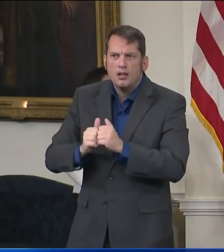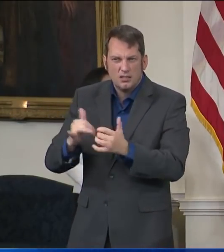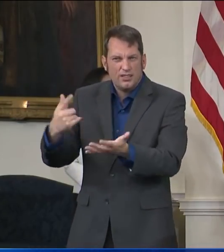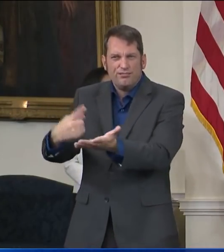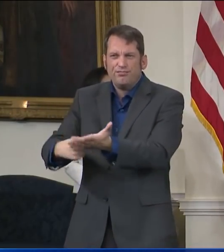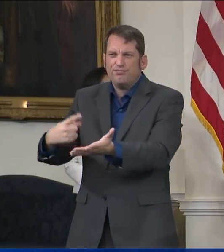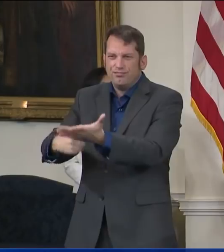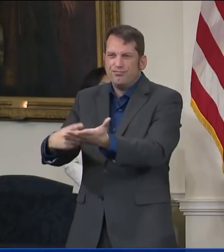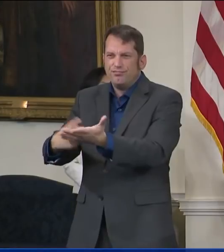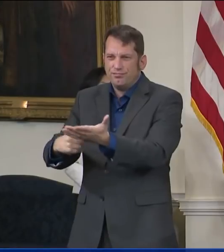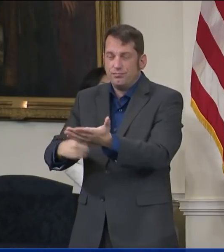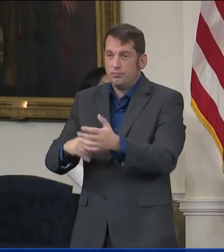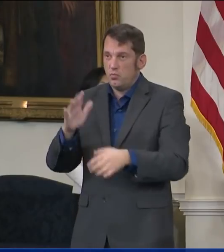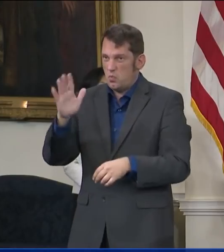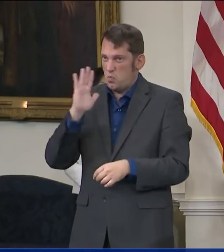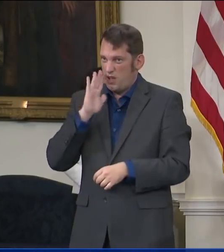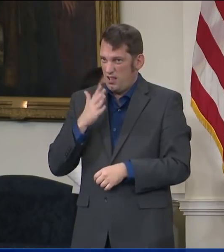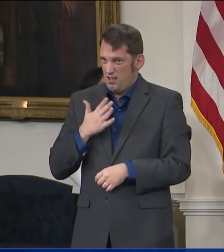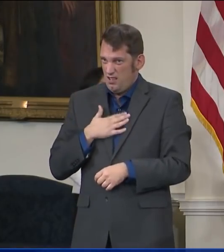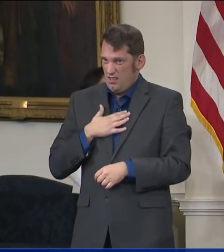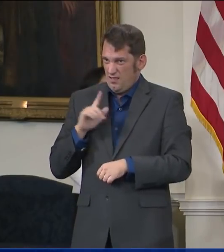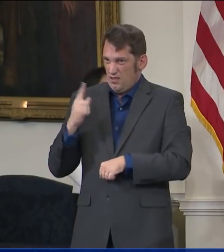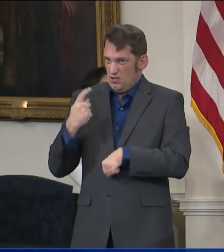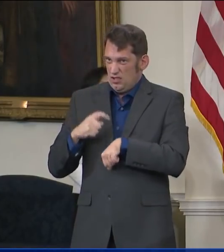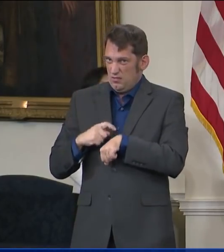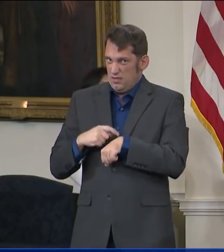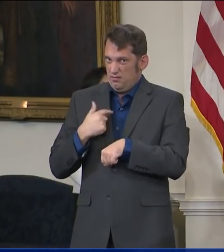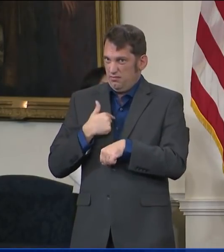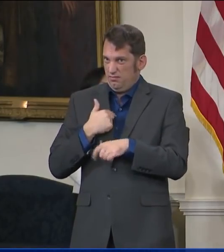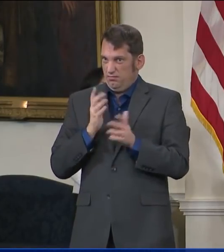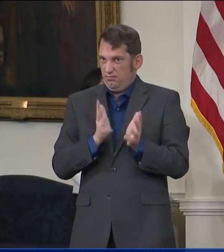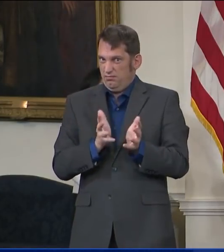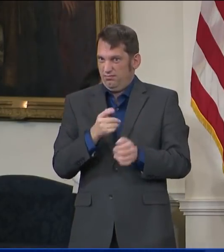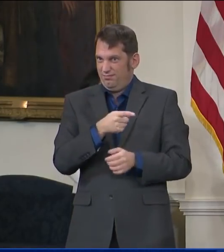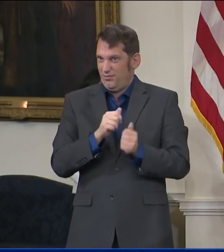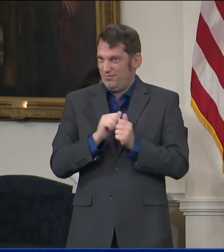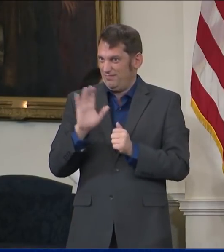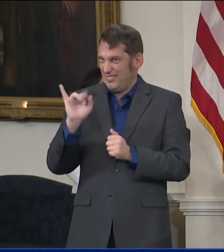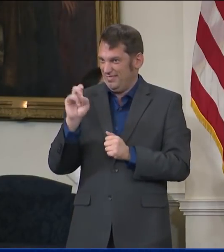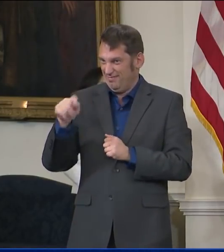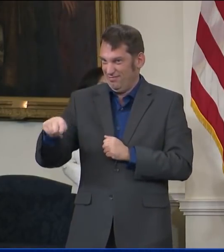THIS WILL BE MY FIRST OPPORTUNITY TO TALK WITH THE PRESIDENT-ELECT.